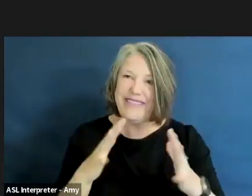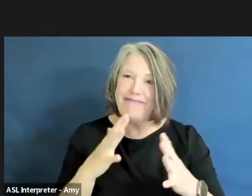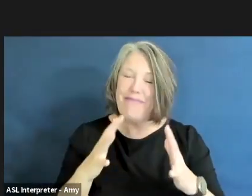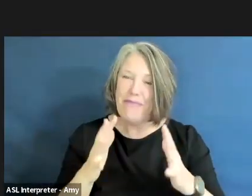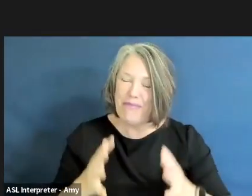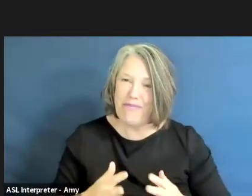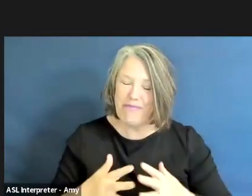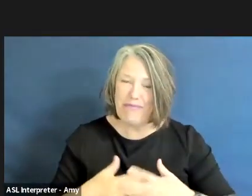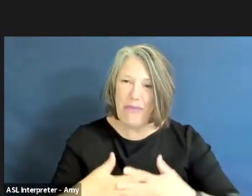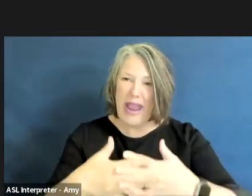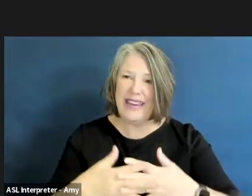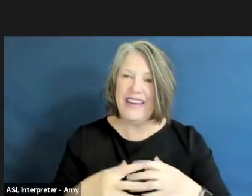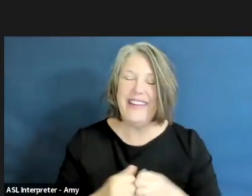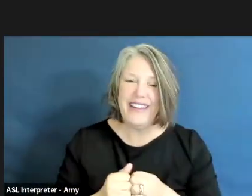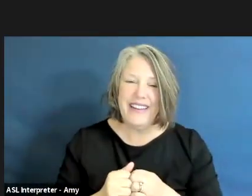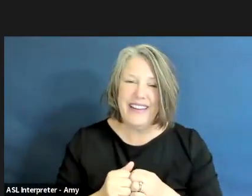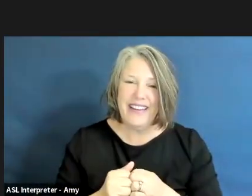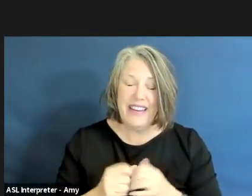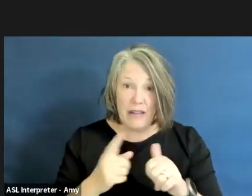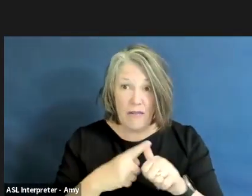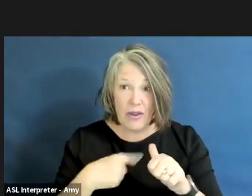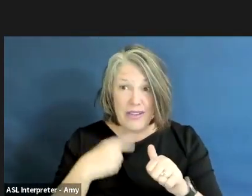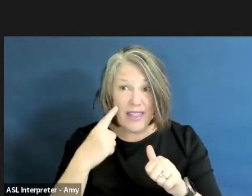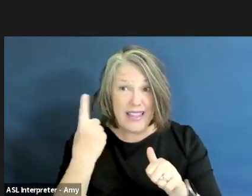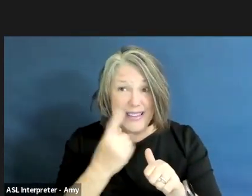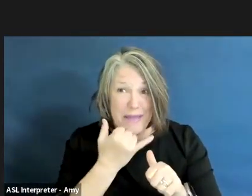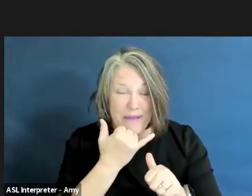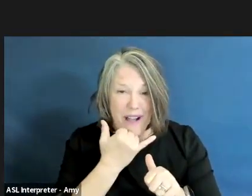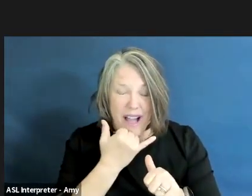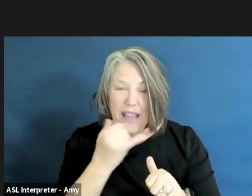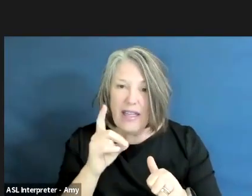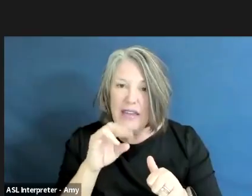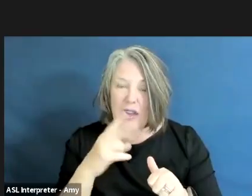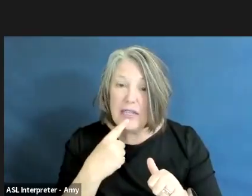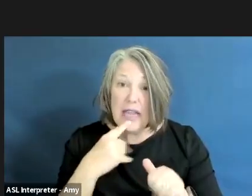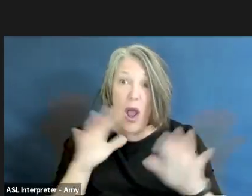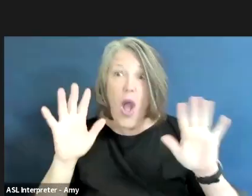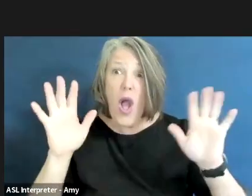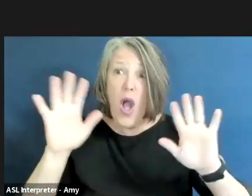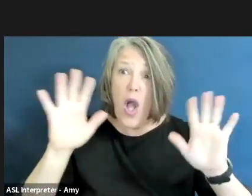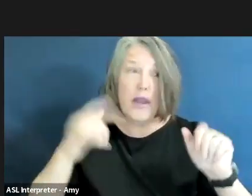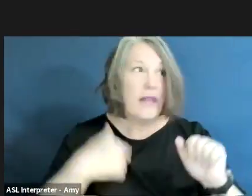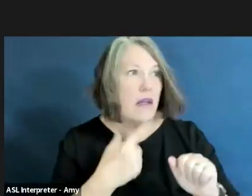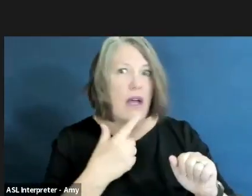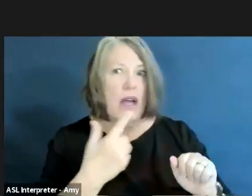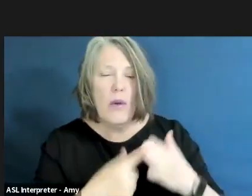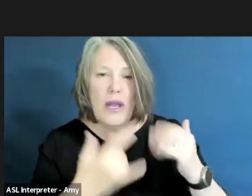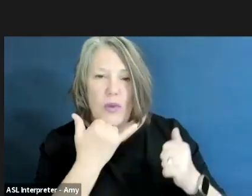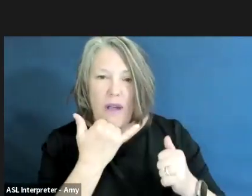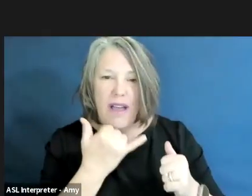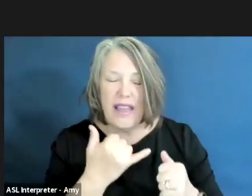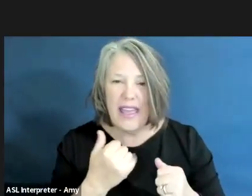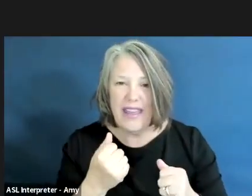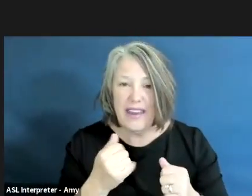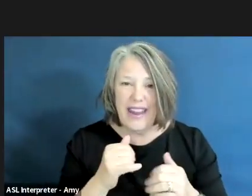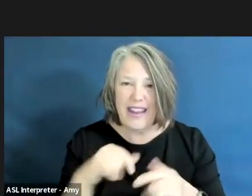At first, I thought something was wrong. The doctor said, Oh, and I'm like, Oh, my gosh, what's wrong? Because at this point, everything had been like a fail.